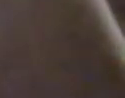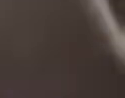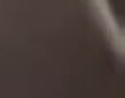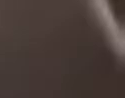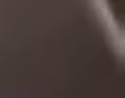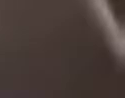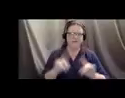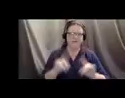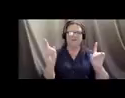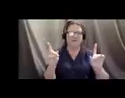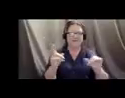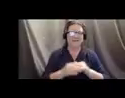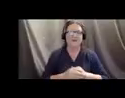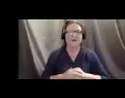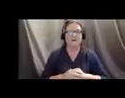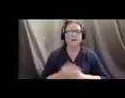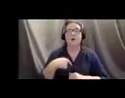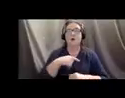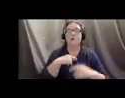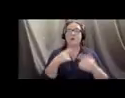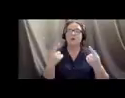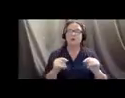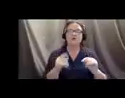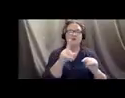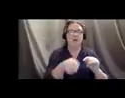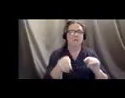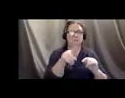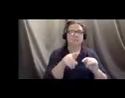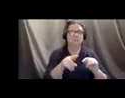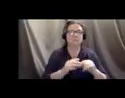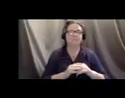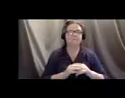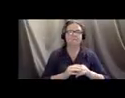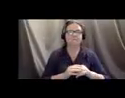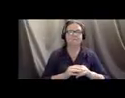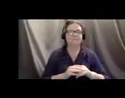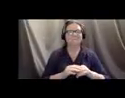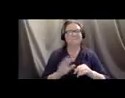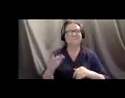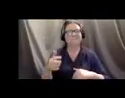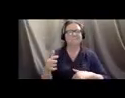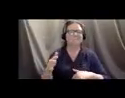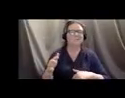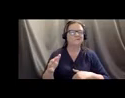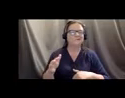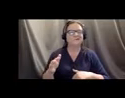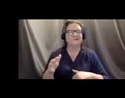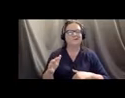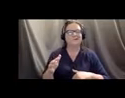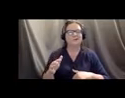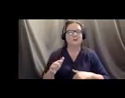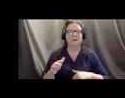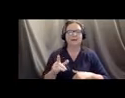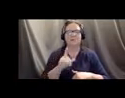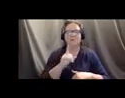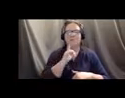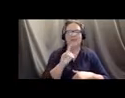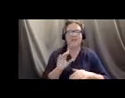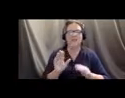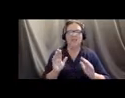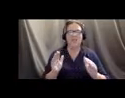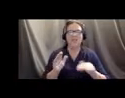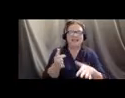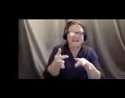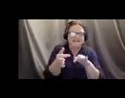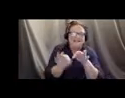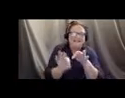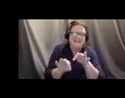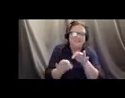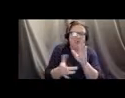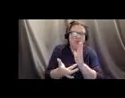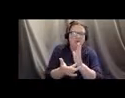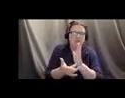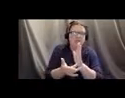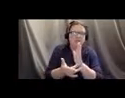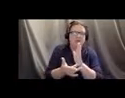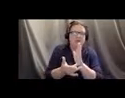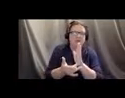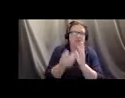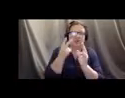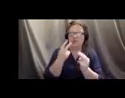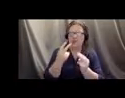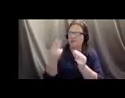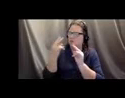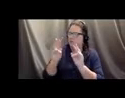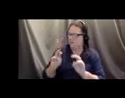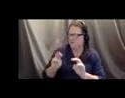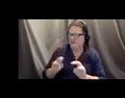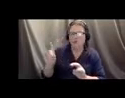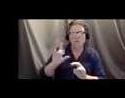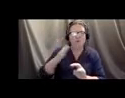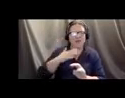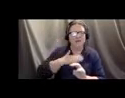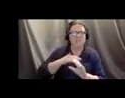Now we're going to try doing kind of a low tech reflection on where you think your organization